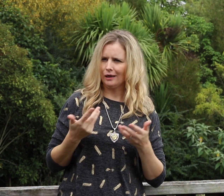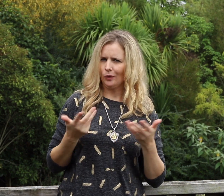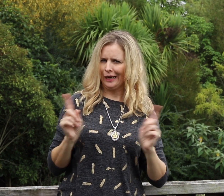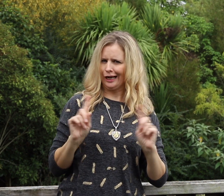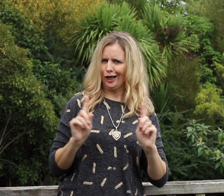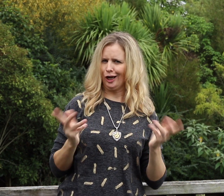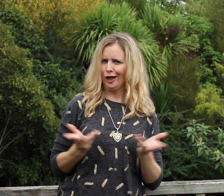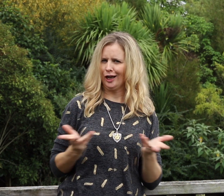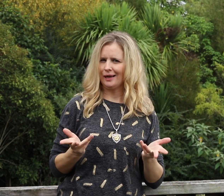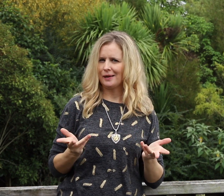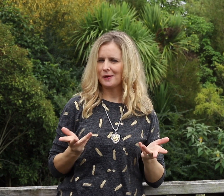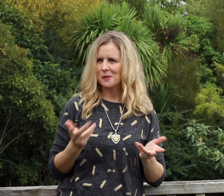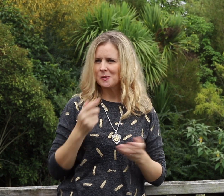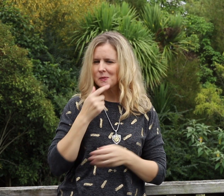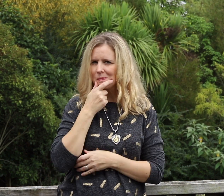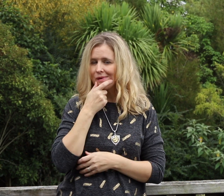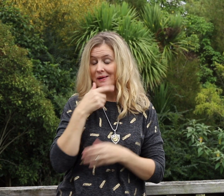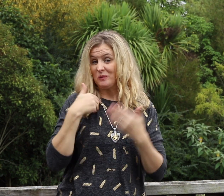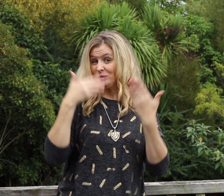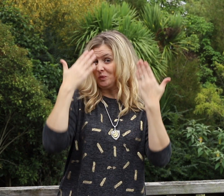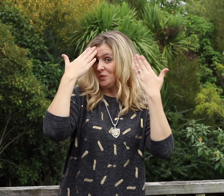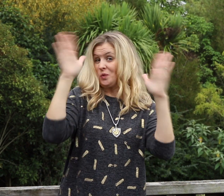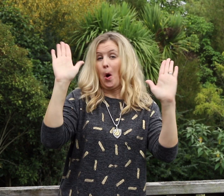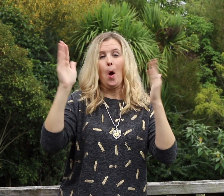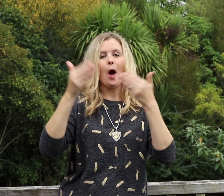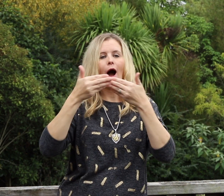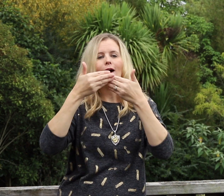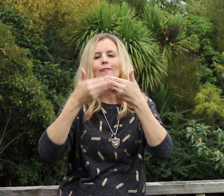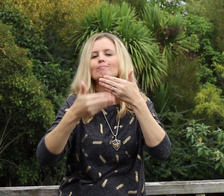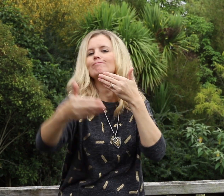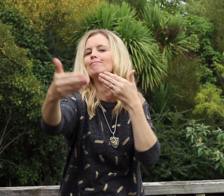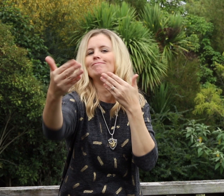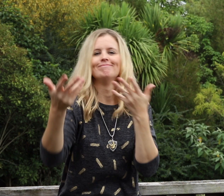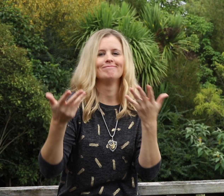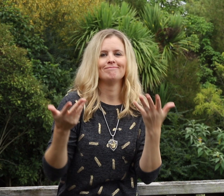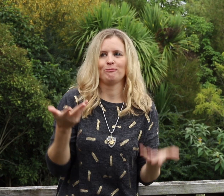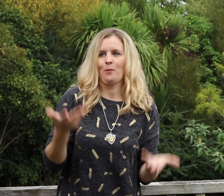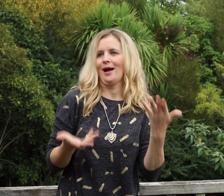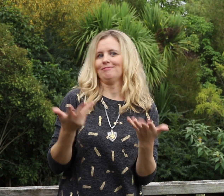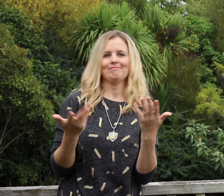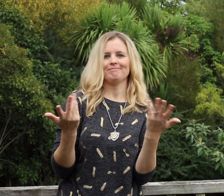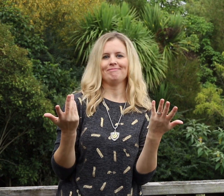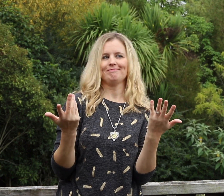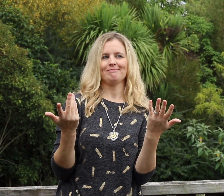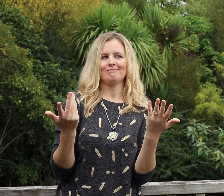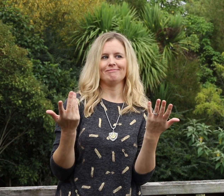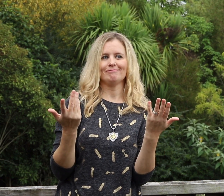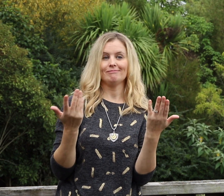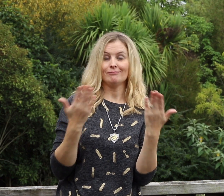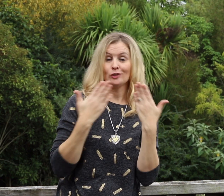But, overall, New Zealand handled the pandemic very well